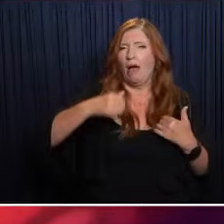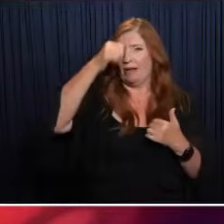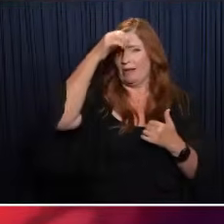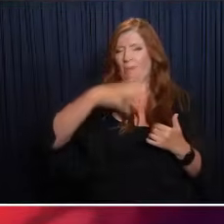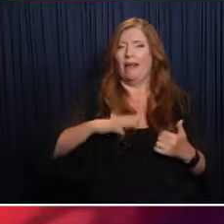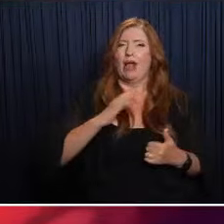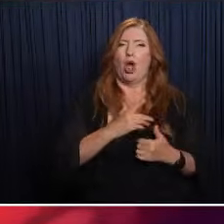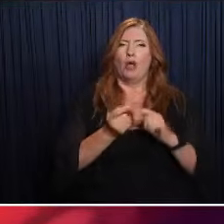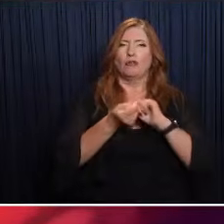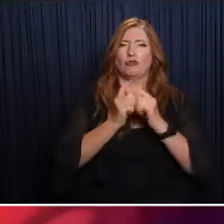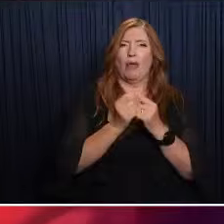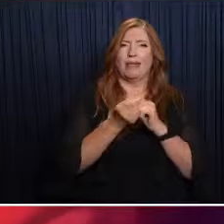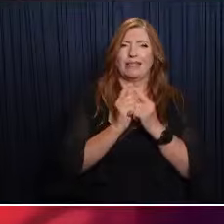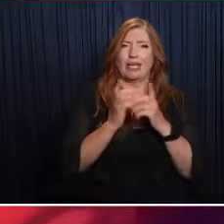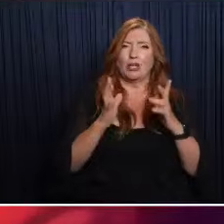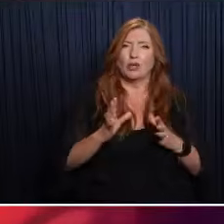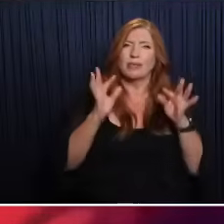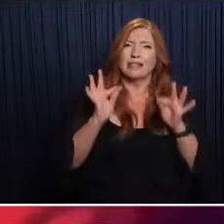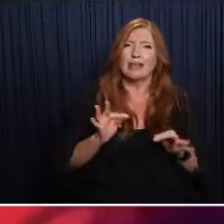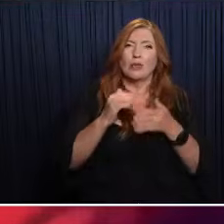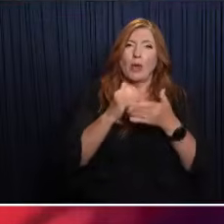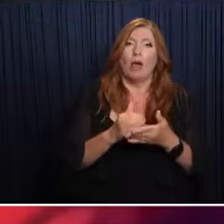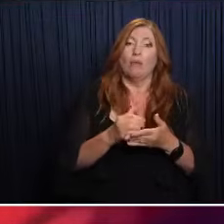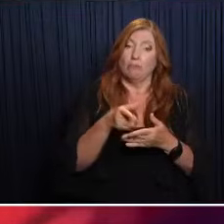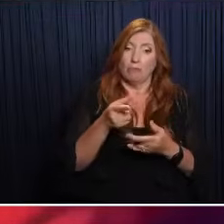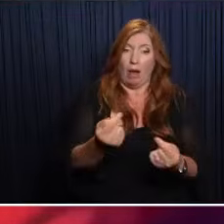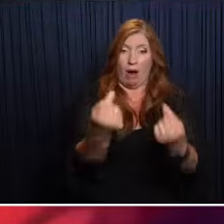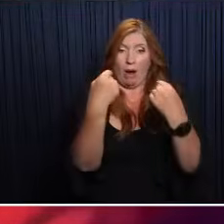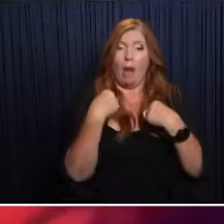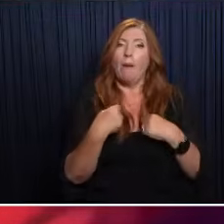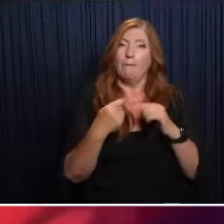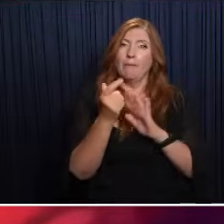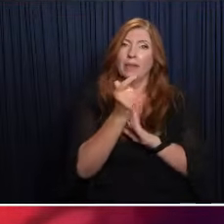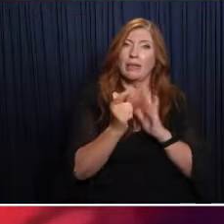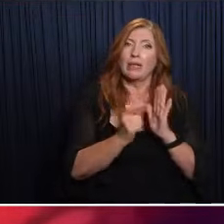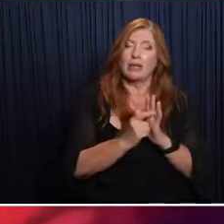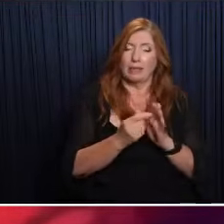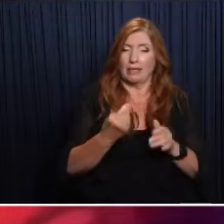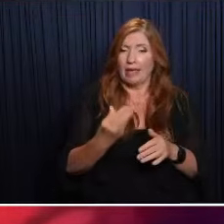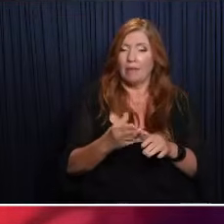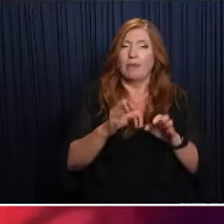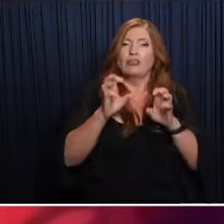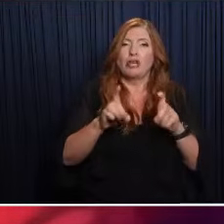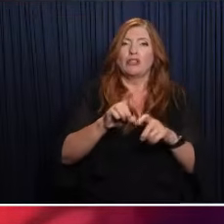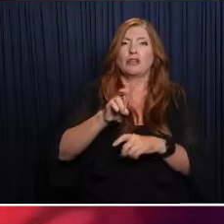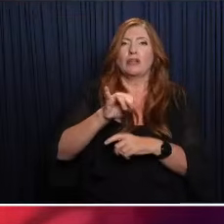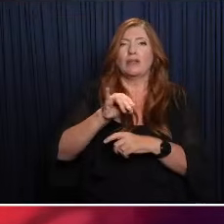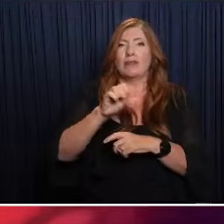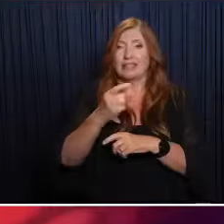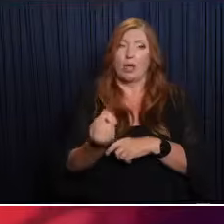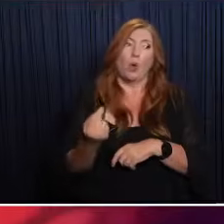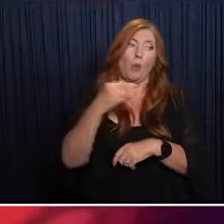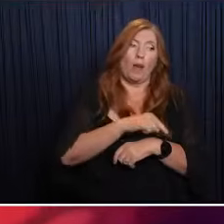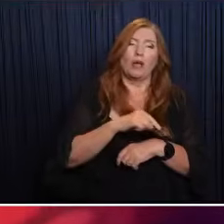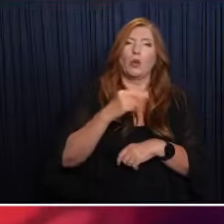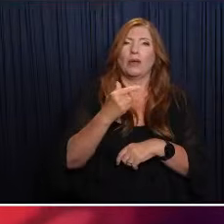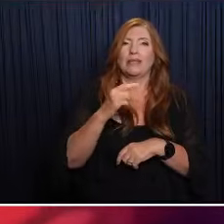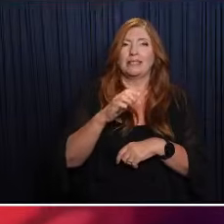IMMIGRANTS AND STILL LOVE IMMIGRANTS. THERE IS A YOUNG MAN IN HAITI